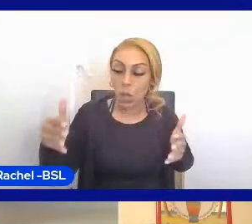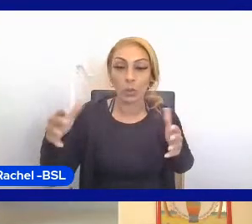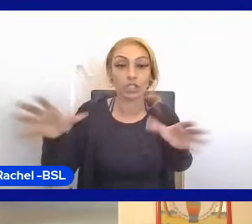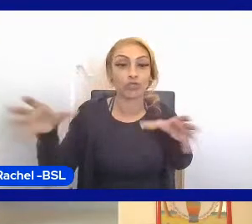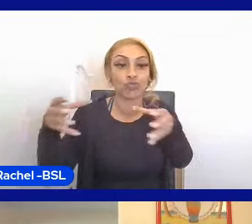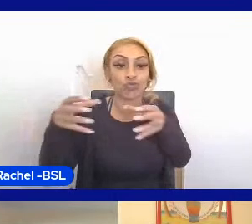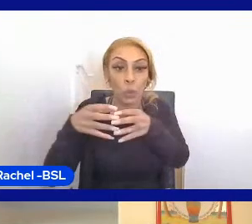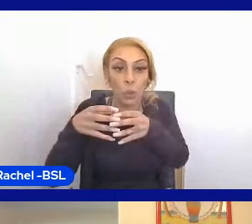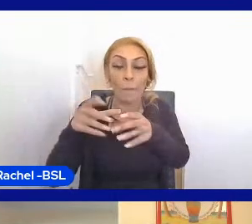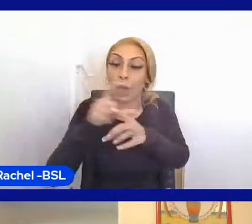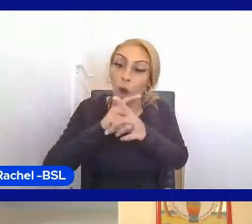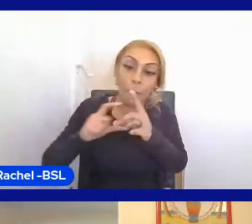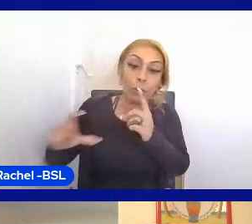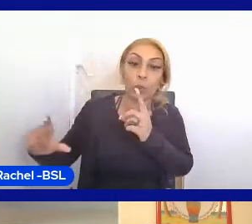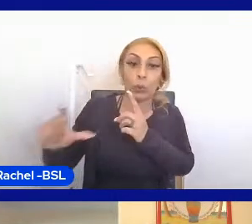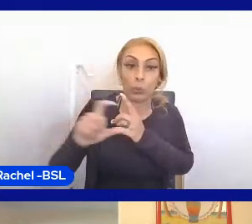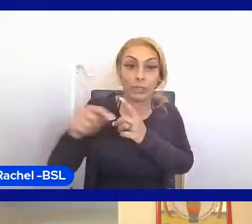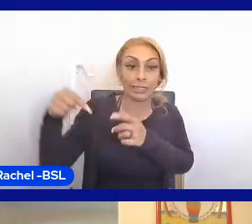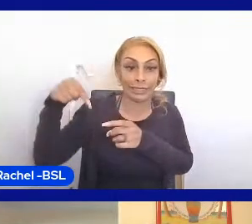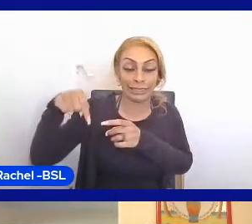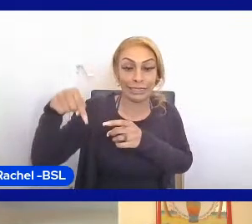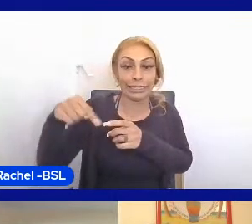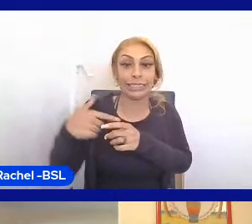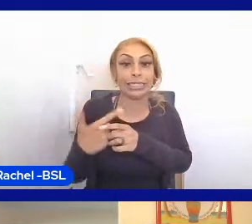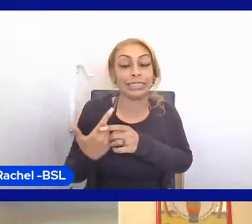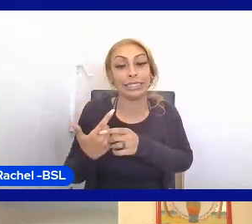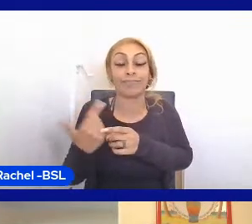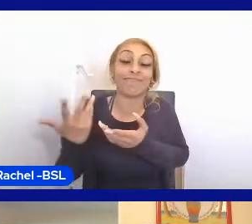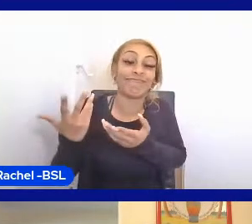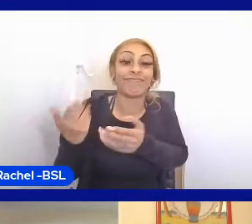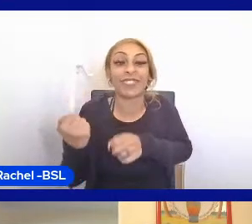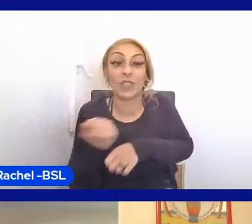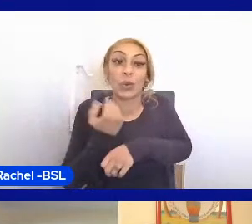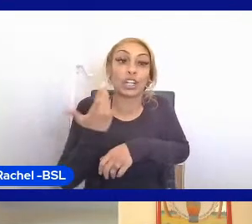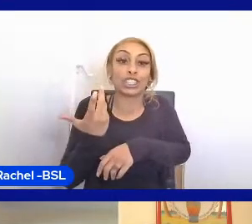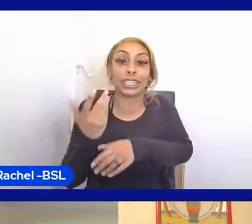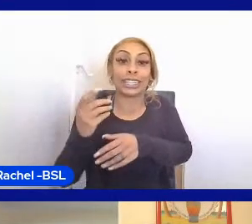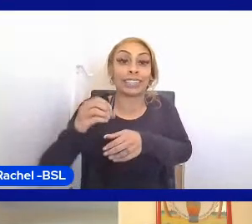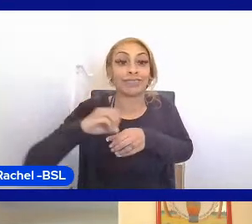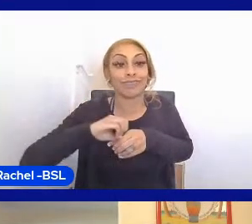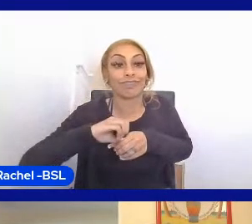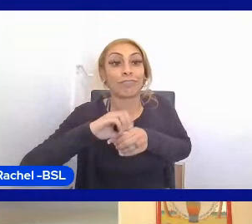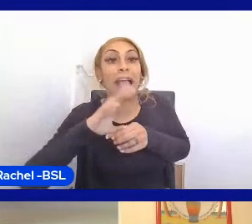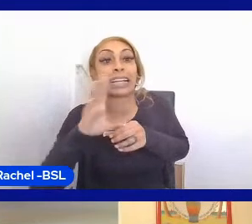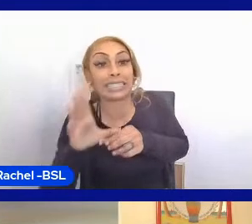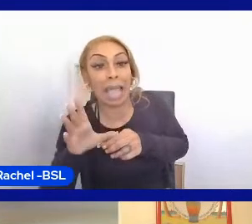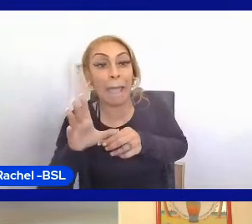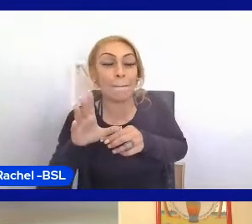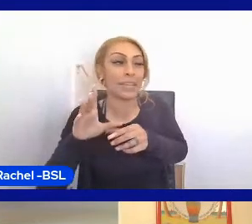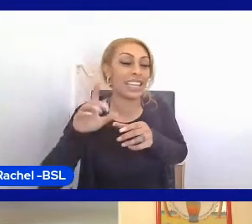So, our project is heavily focused on groups and community. And so, unfortunately as a part, entreated the